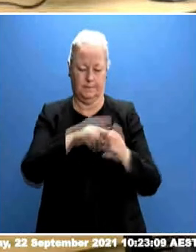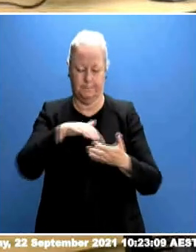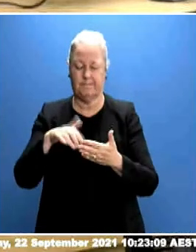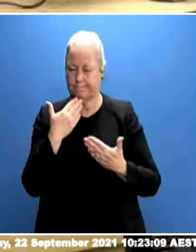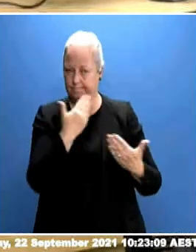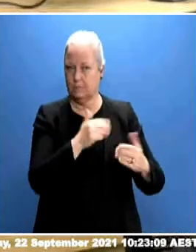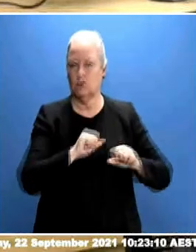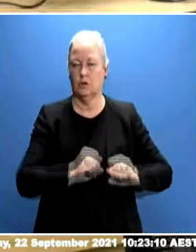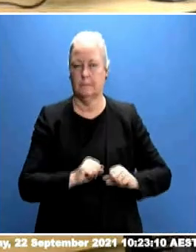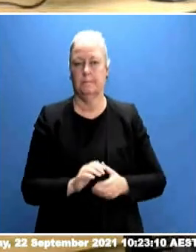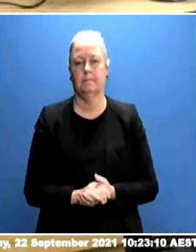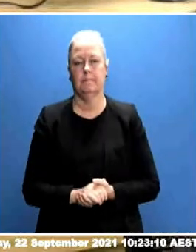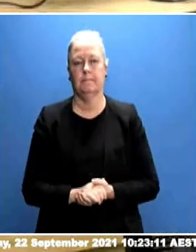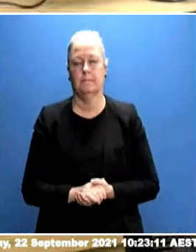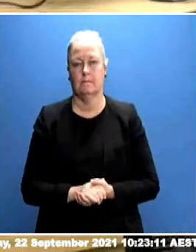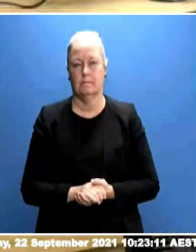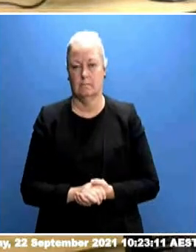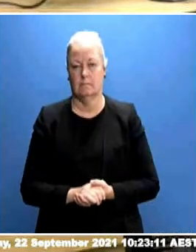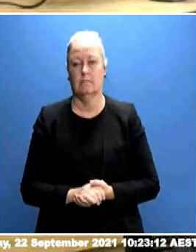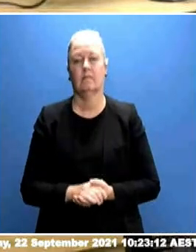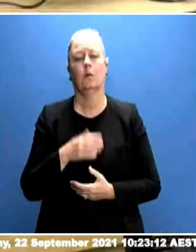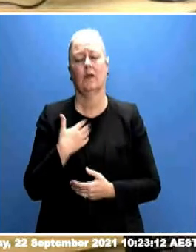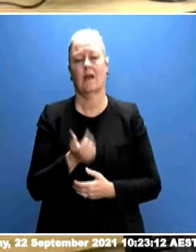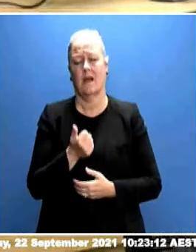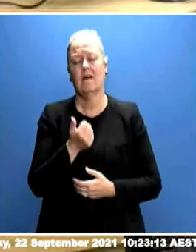In tendering these materials I draw attention to the pseudonym direction